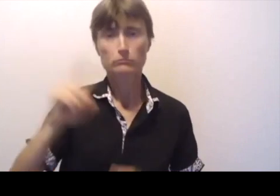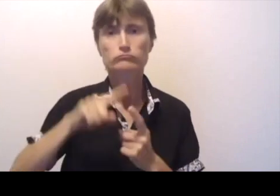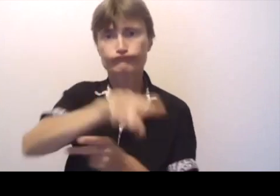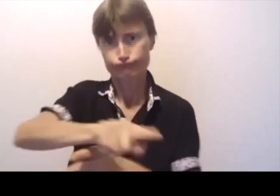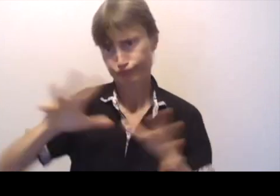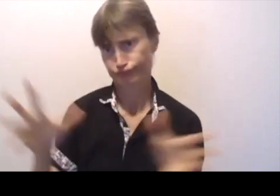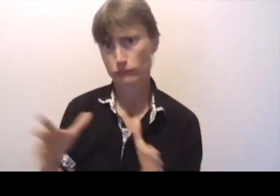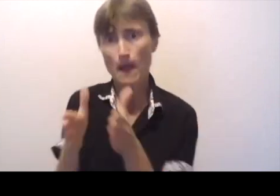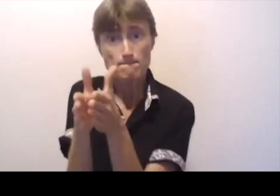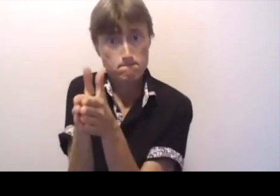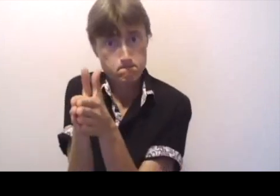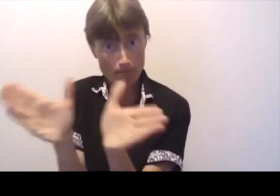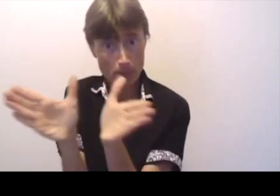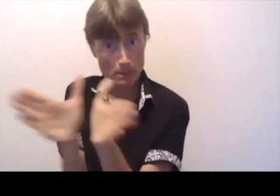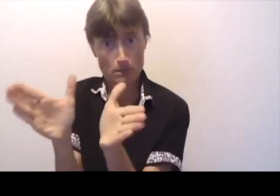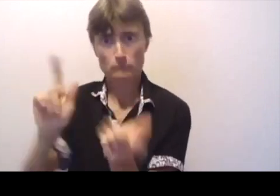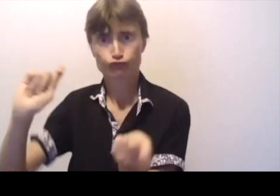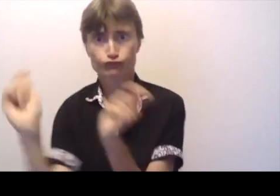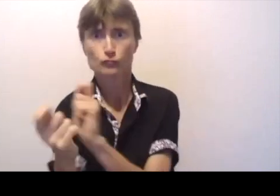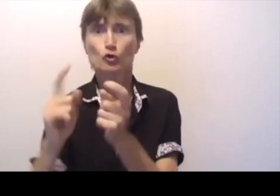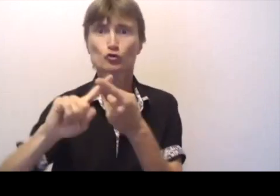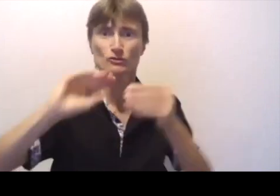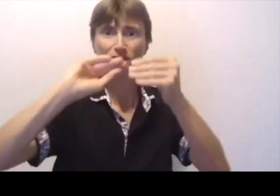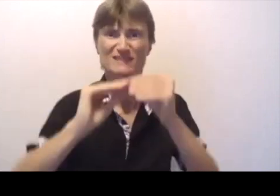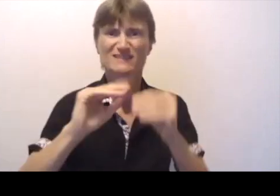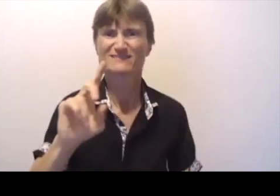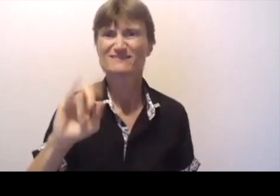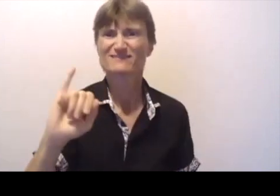digital ecosystem please do join me in welcoming